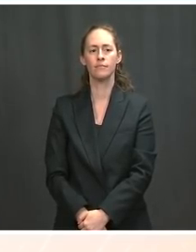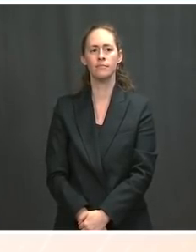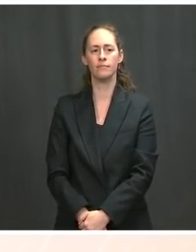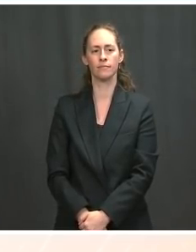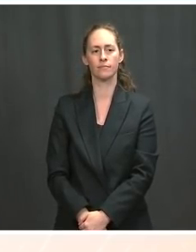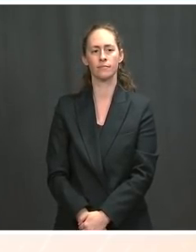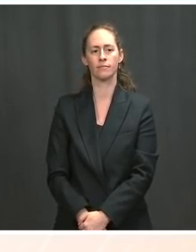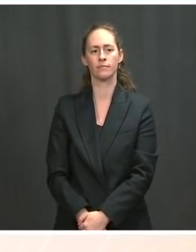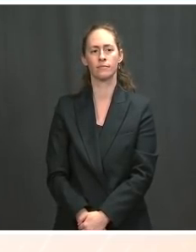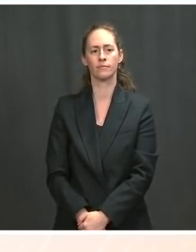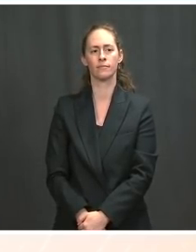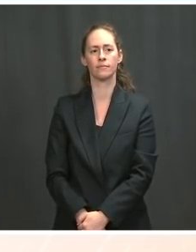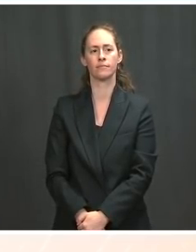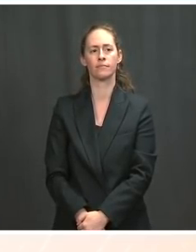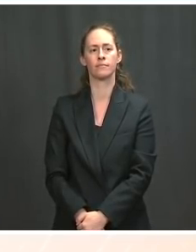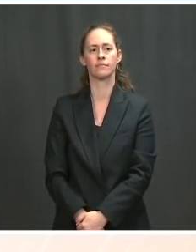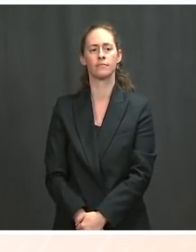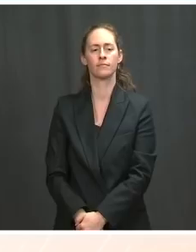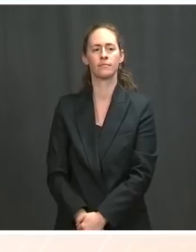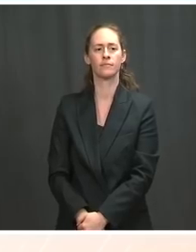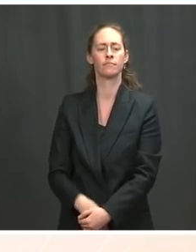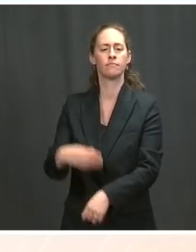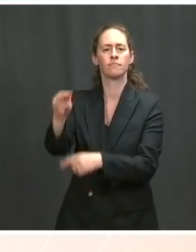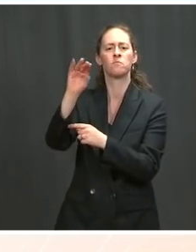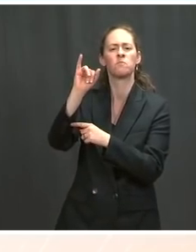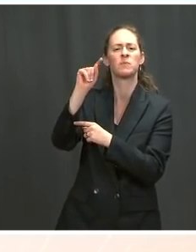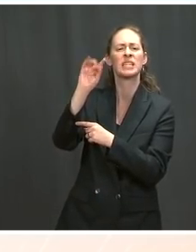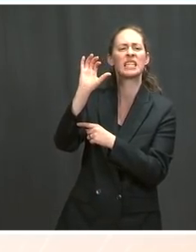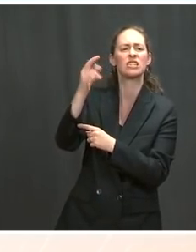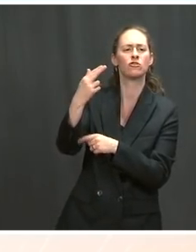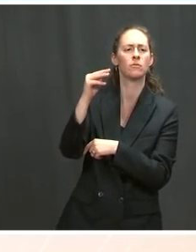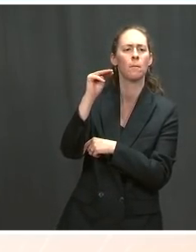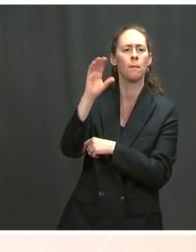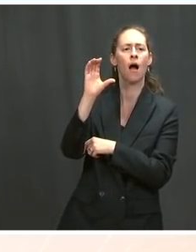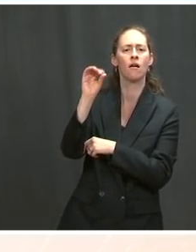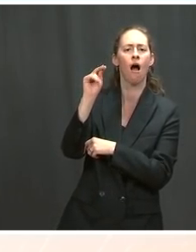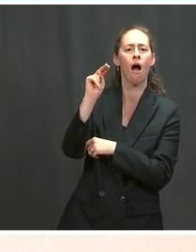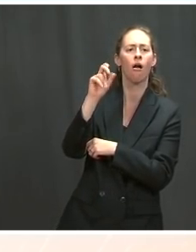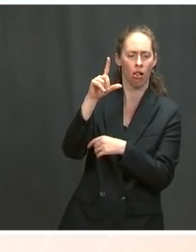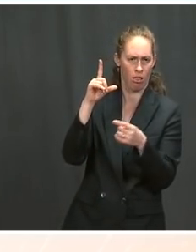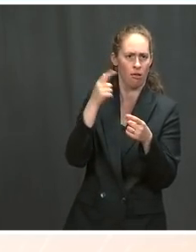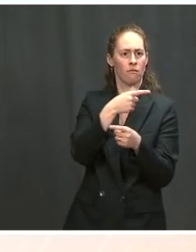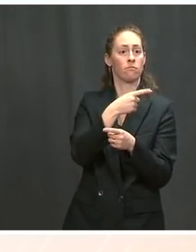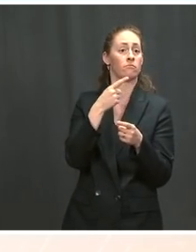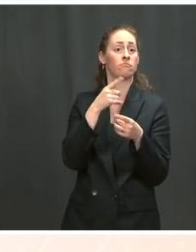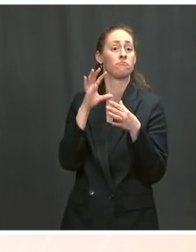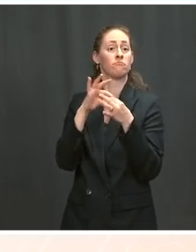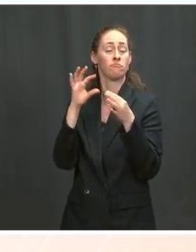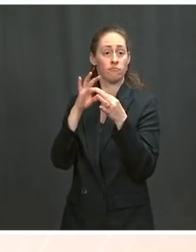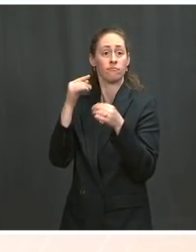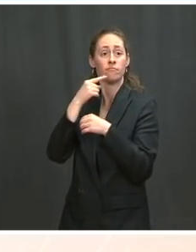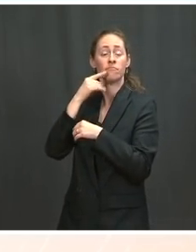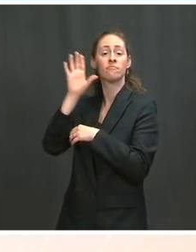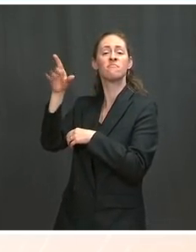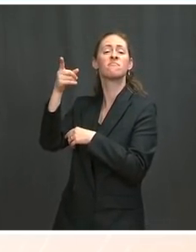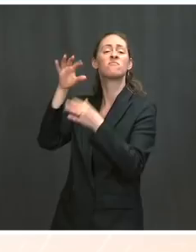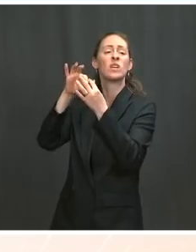the President understands that the 2017 tax law is no longer a part of the conversation about financing any infrastructure --